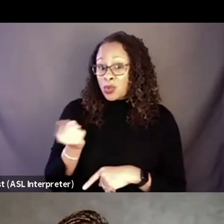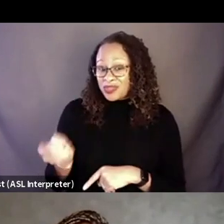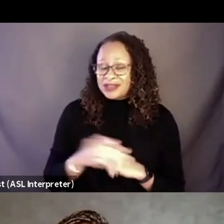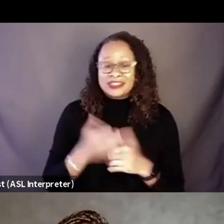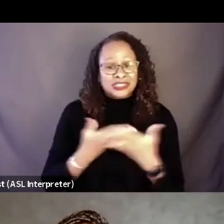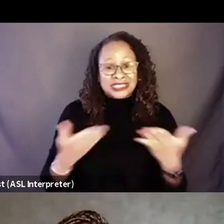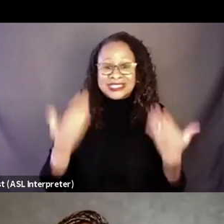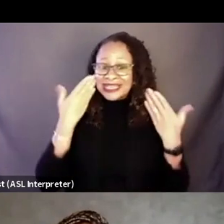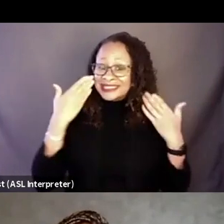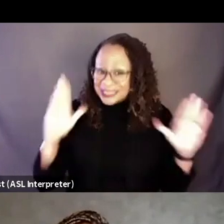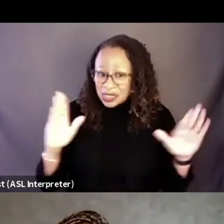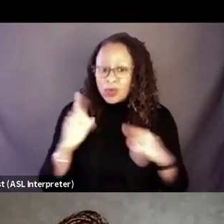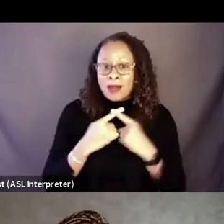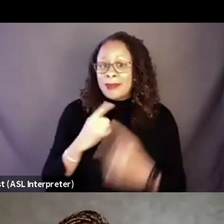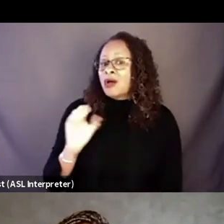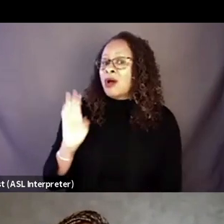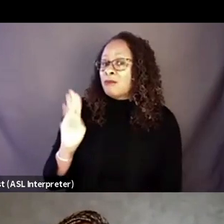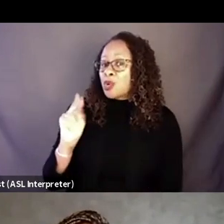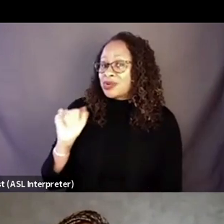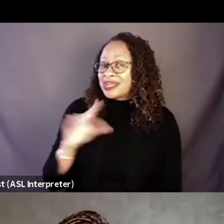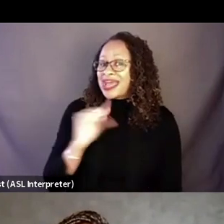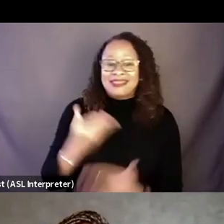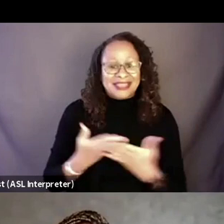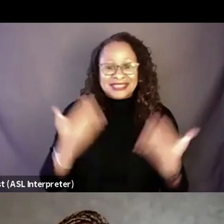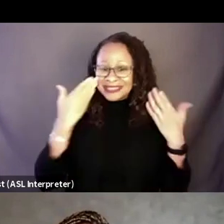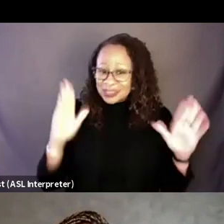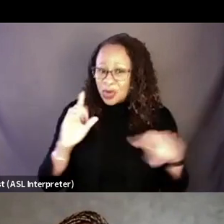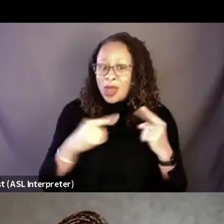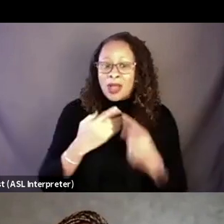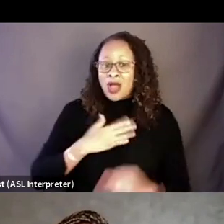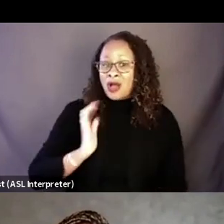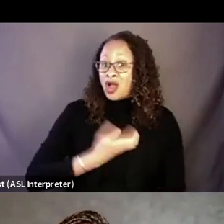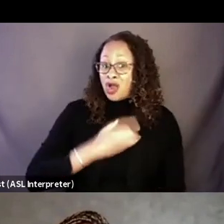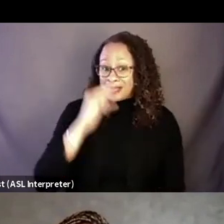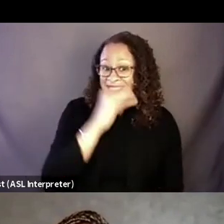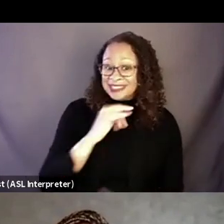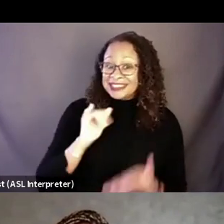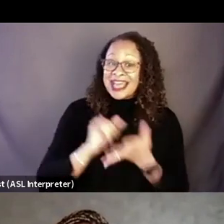and the things I didn't know about our kids and truly that film just showed me